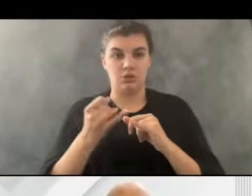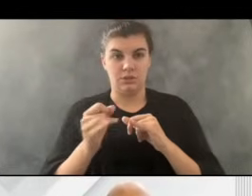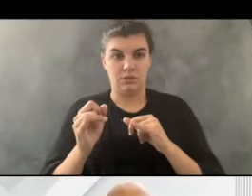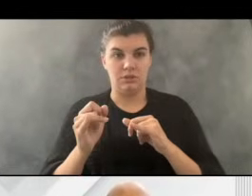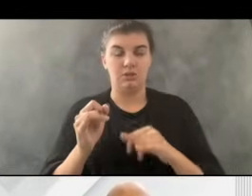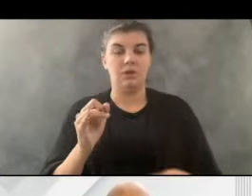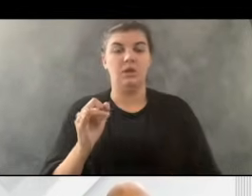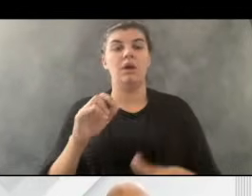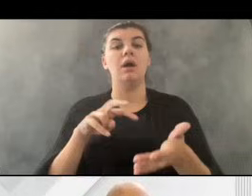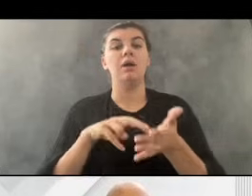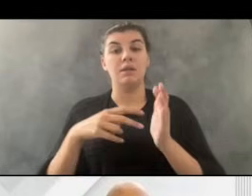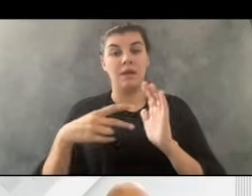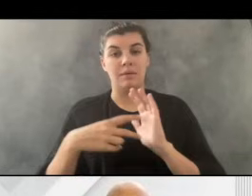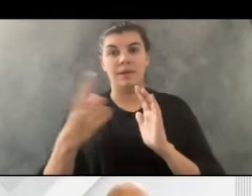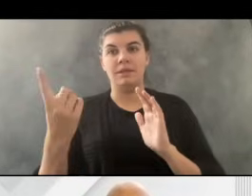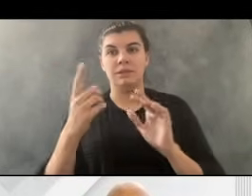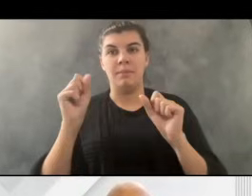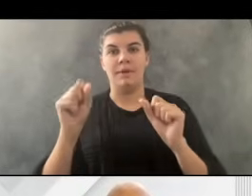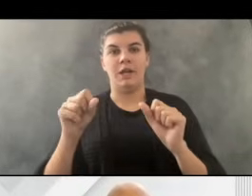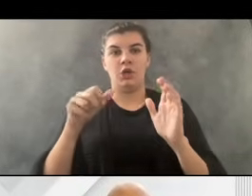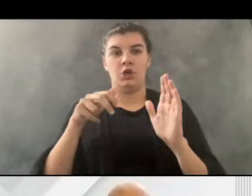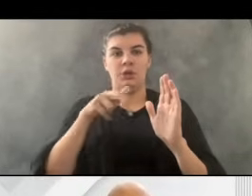that means that somebody could walk between the poles.